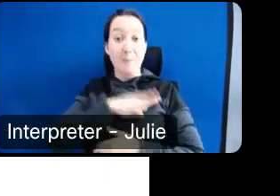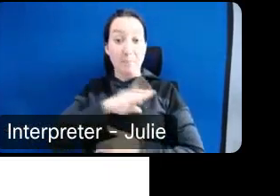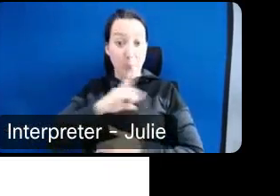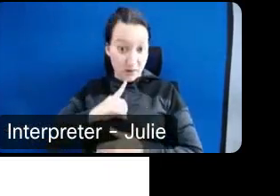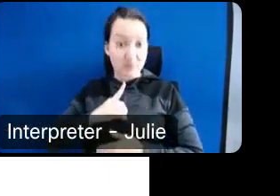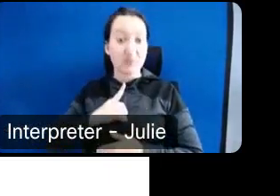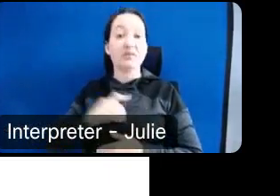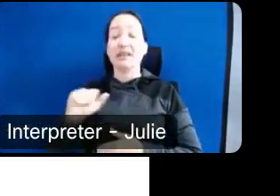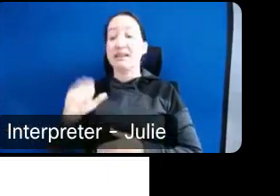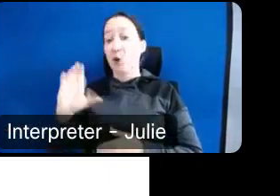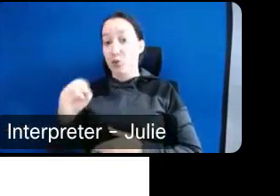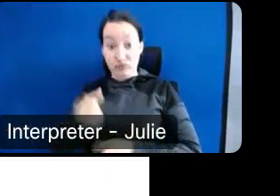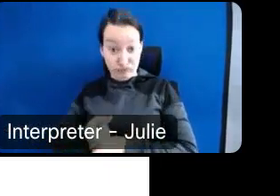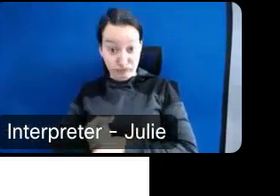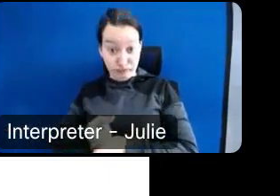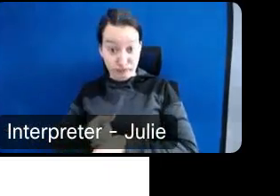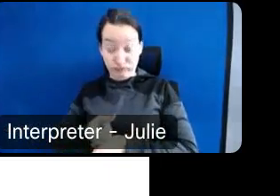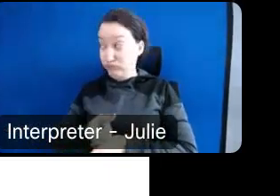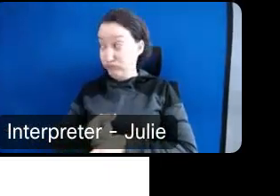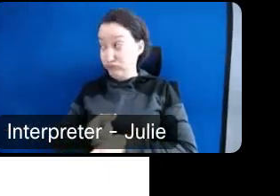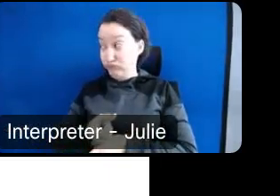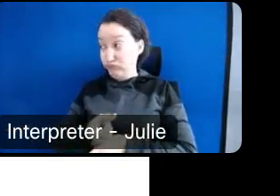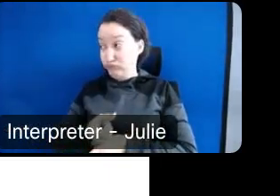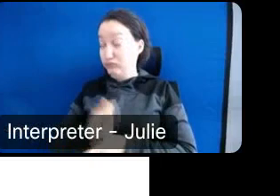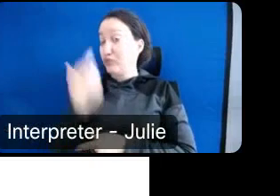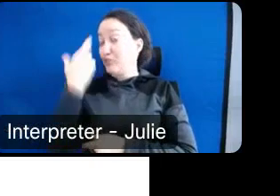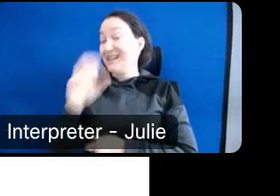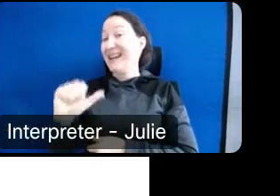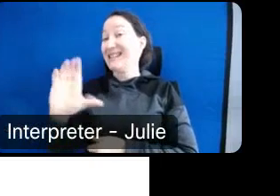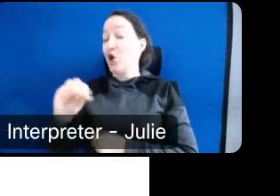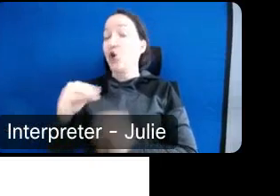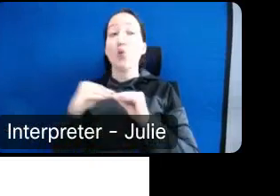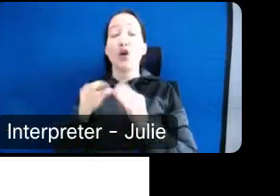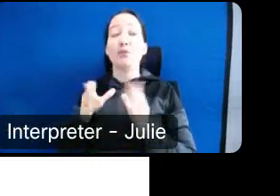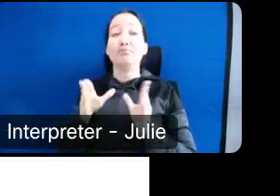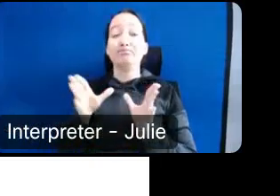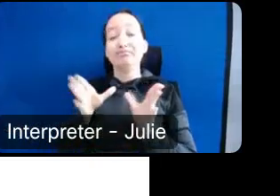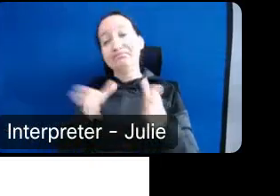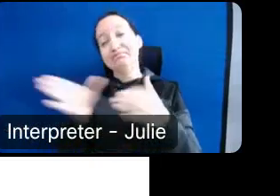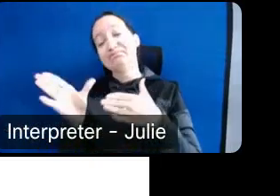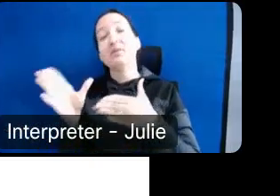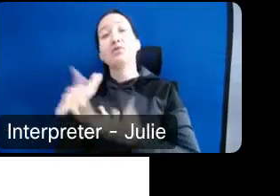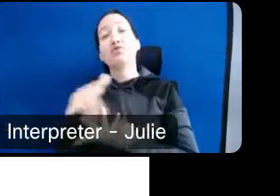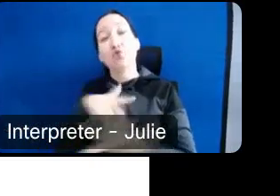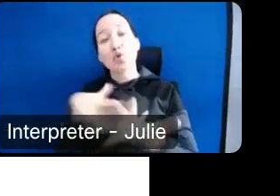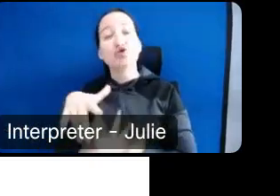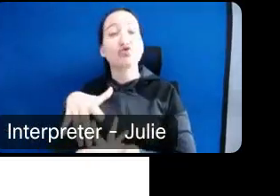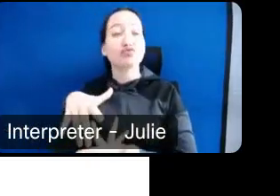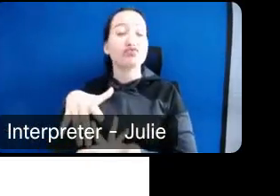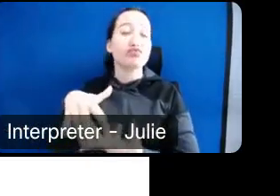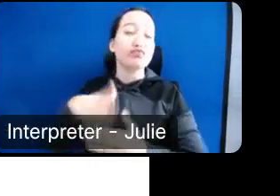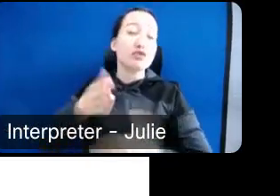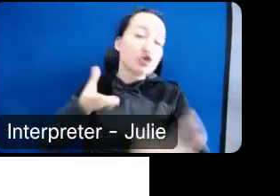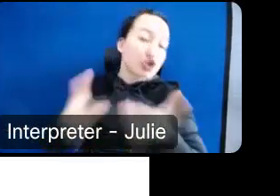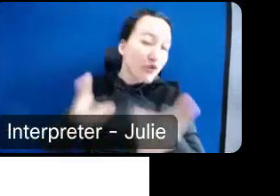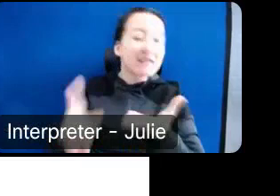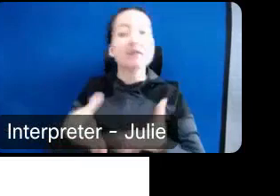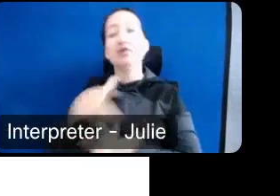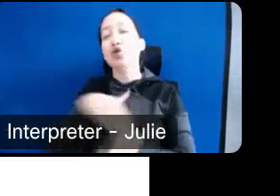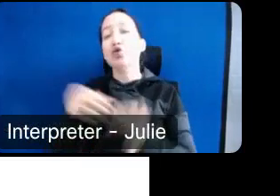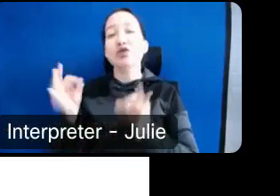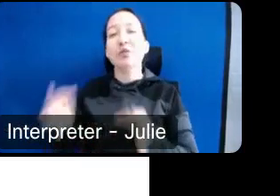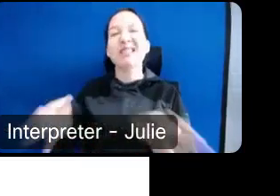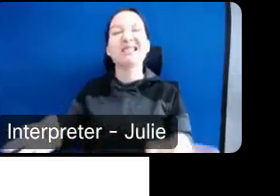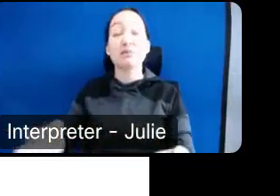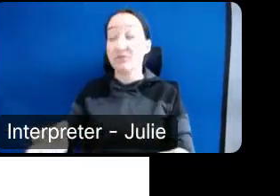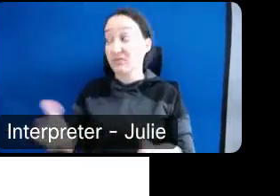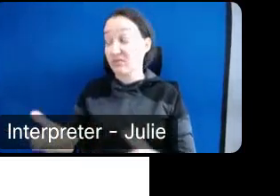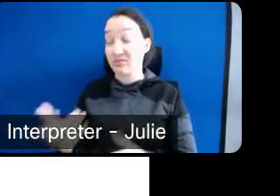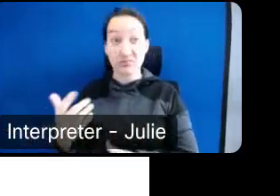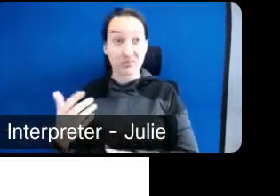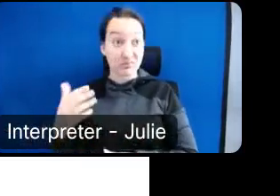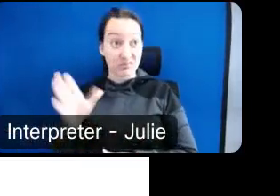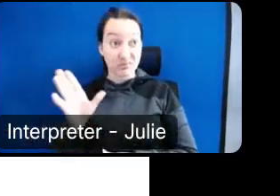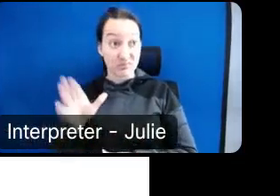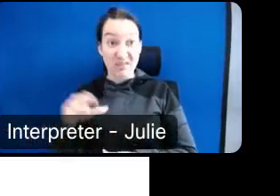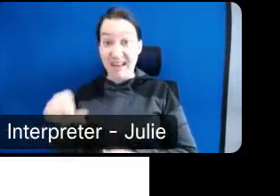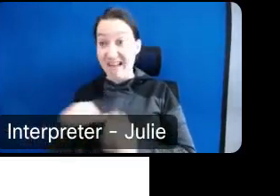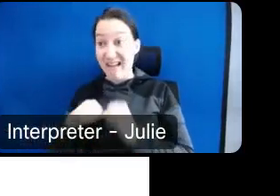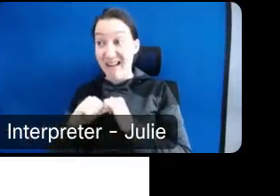For the ACL, right which is because ACLs are moving more towards social services and social determinants and things like that. Do we do we have any any way of, uh.